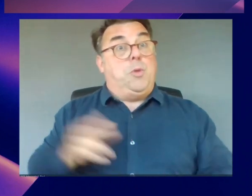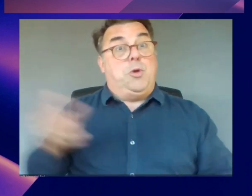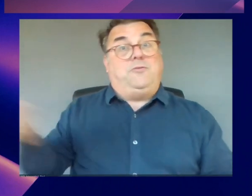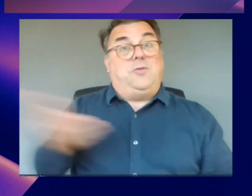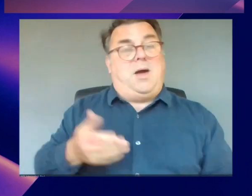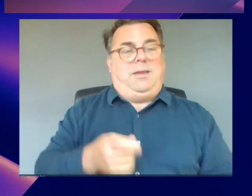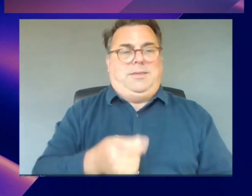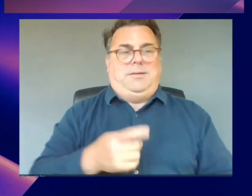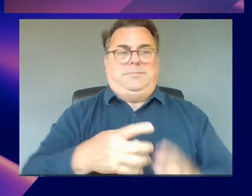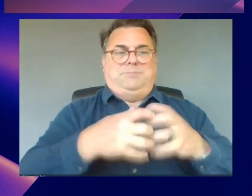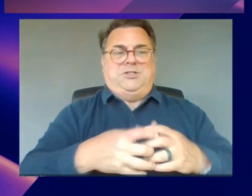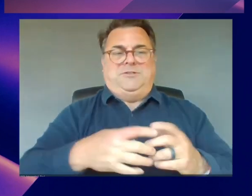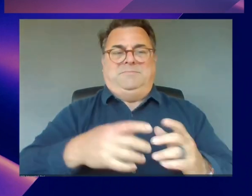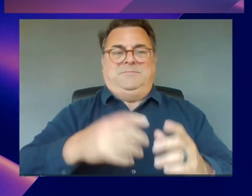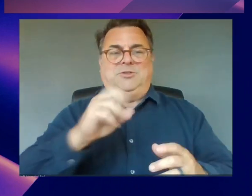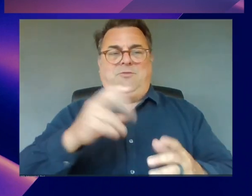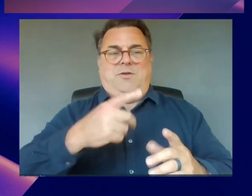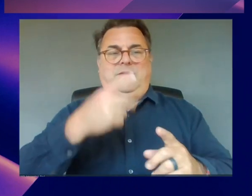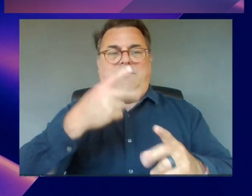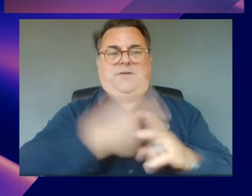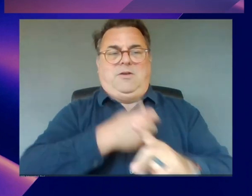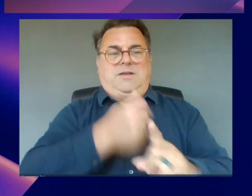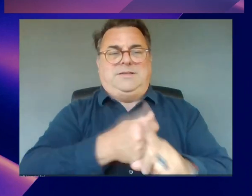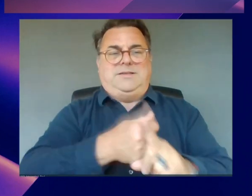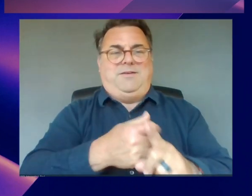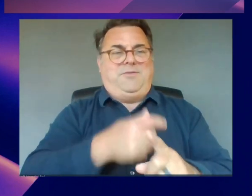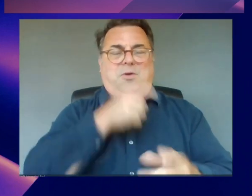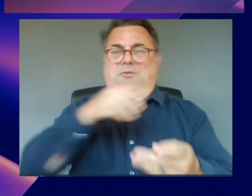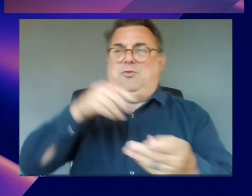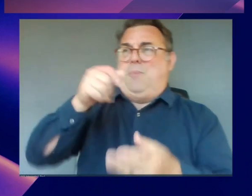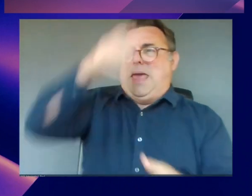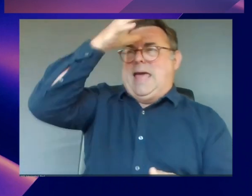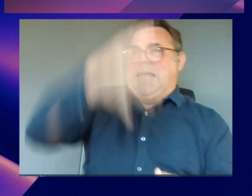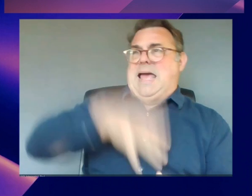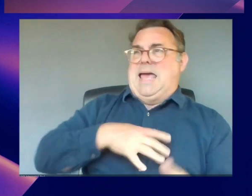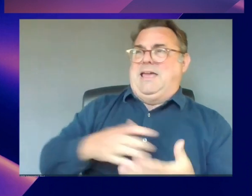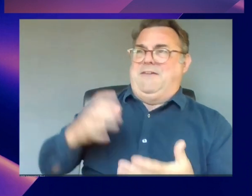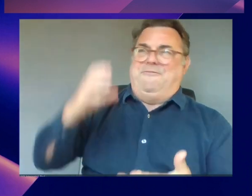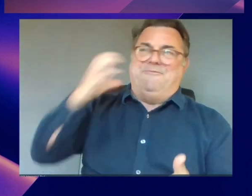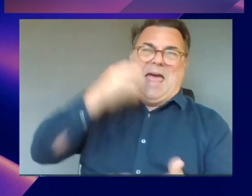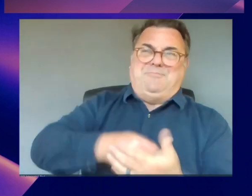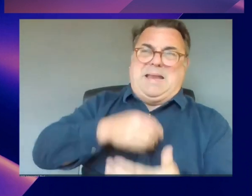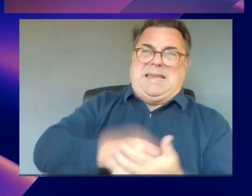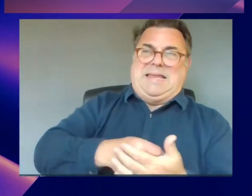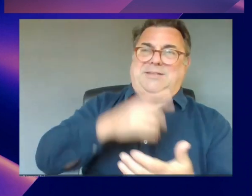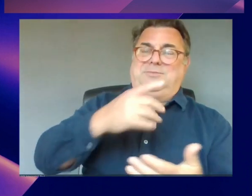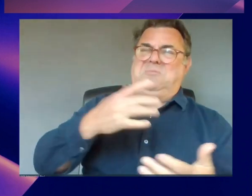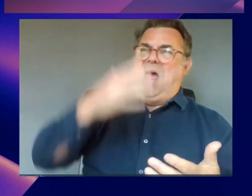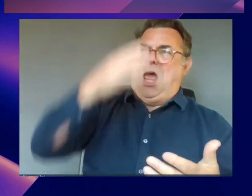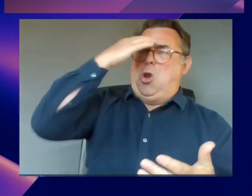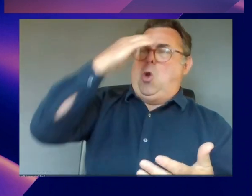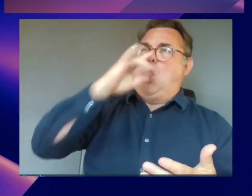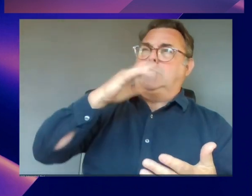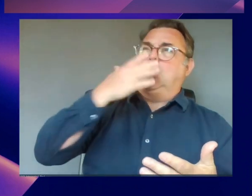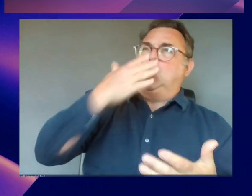who's gonna have a very high salary to know these things about what a well-functioning system looks like versus a system that is experiencing an outage.